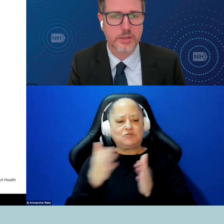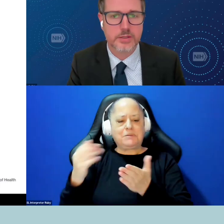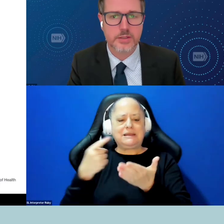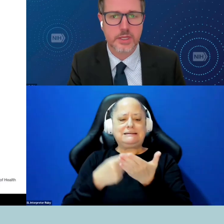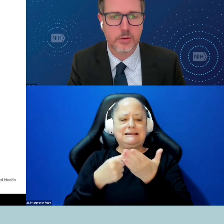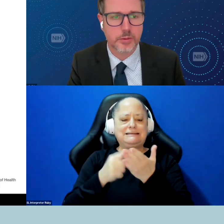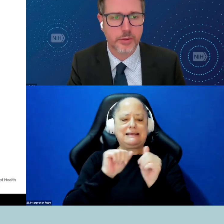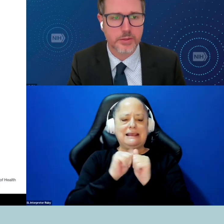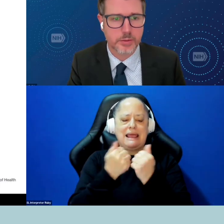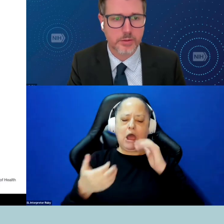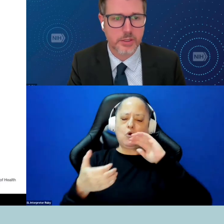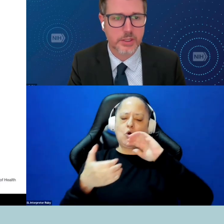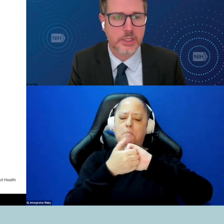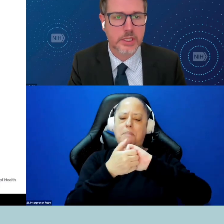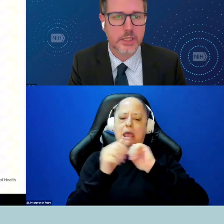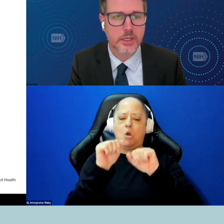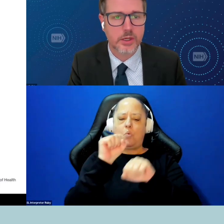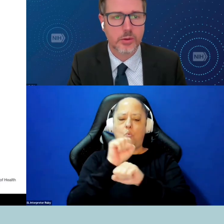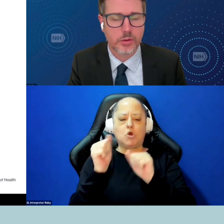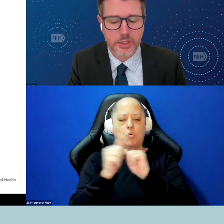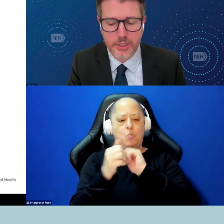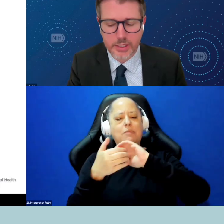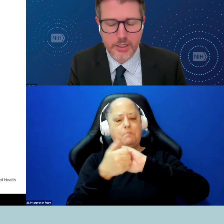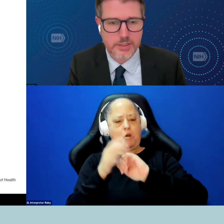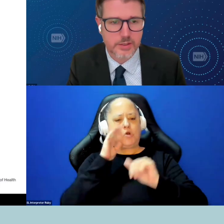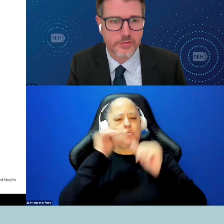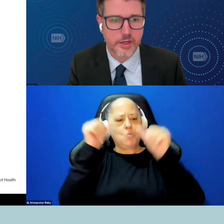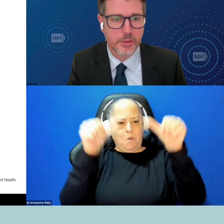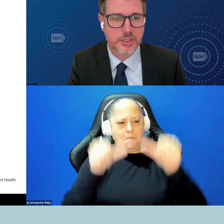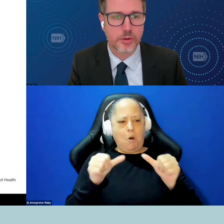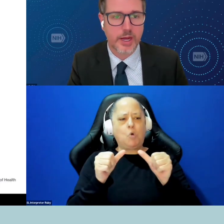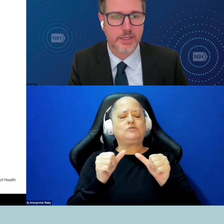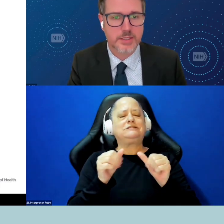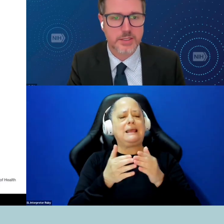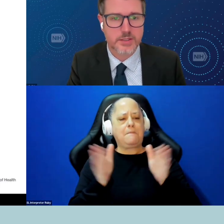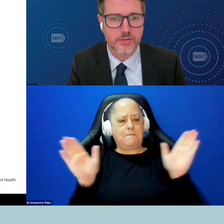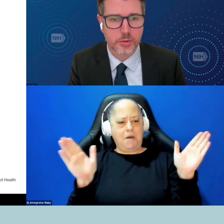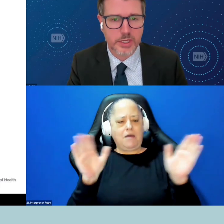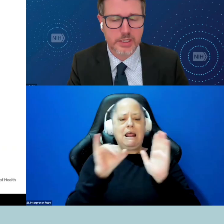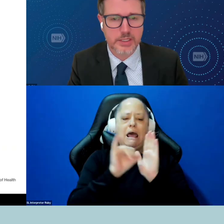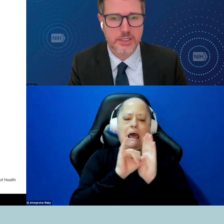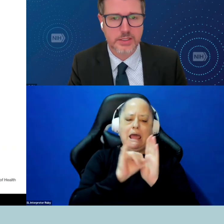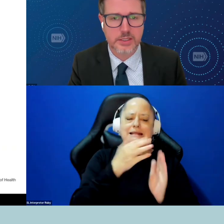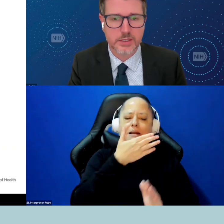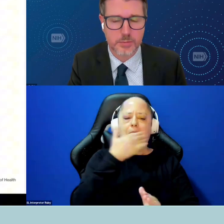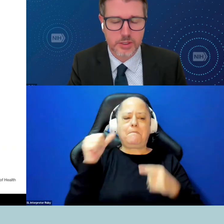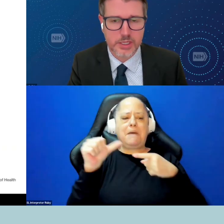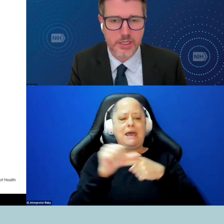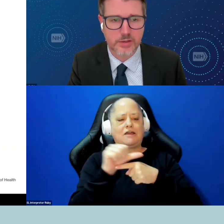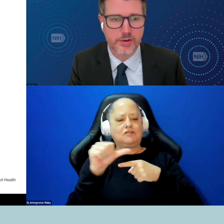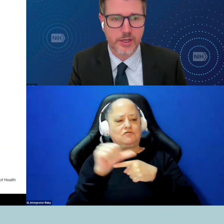partners, and that will be posted publicly. We're looking at identifying best practices for planning, conducting, communicating,